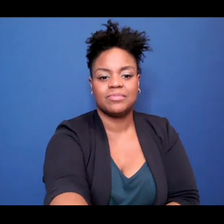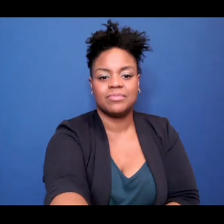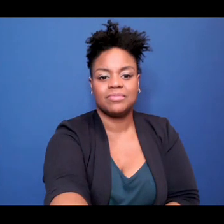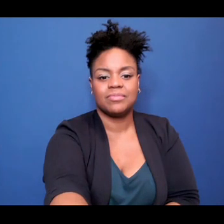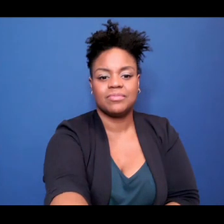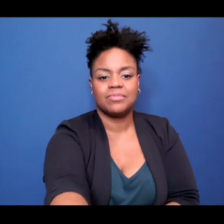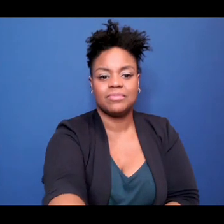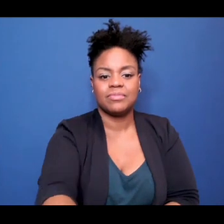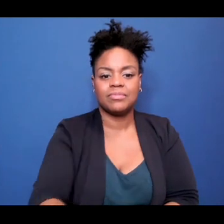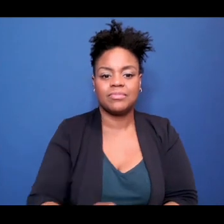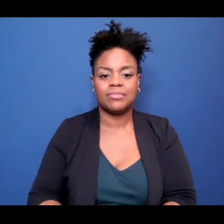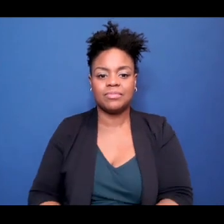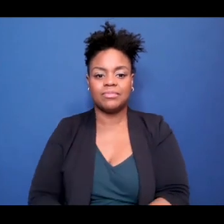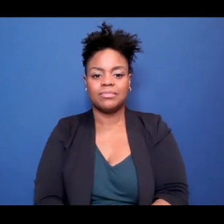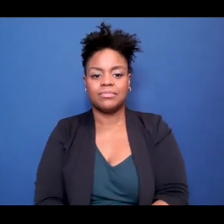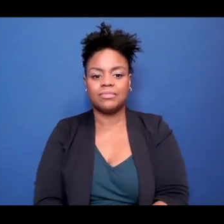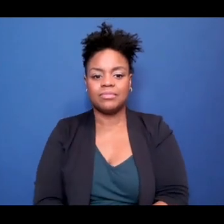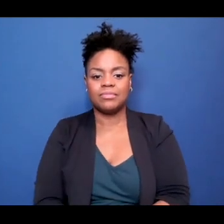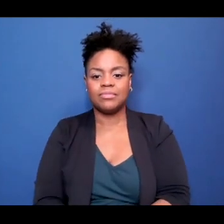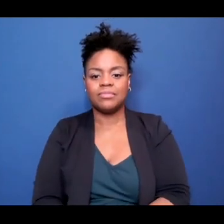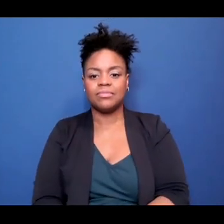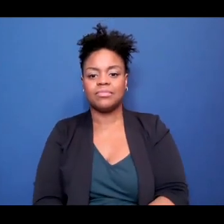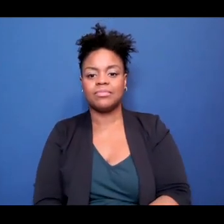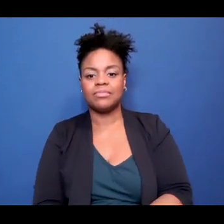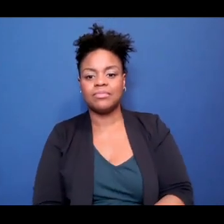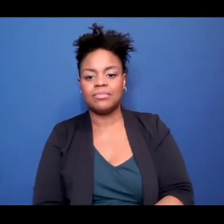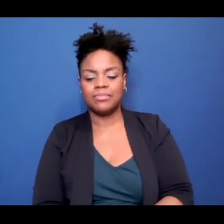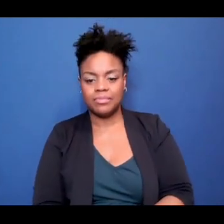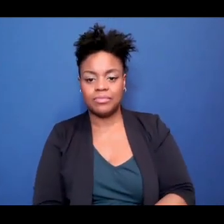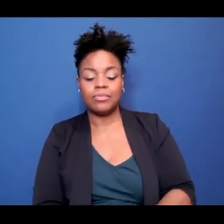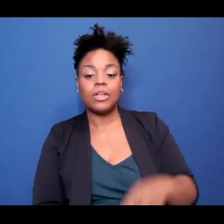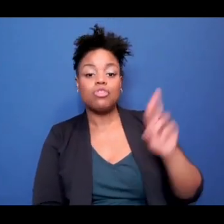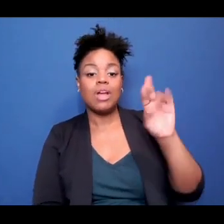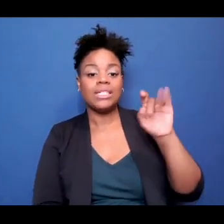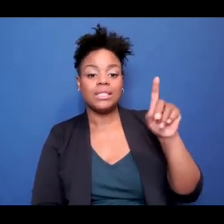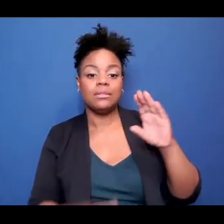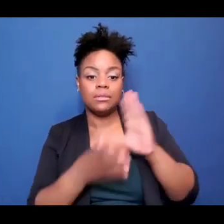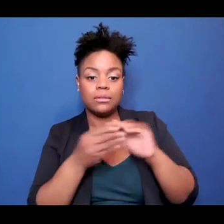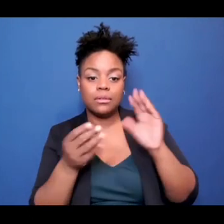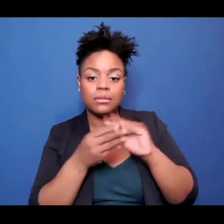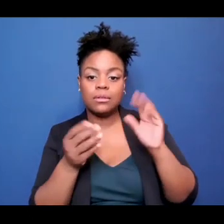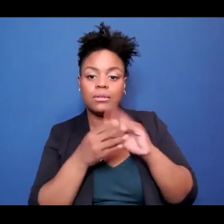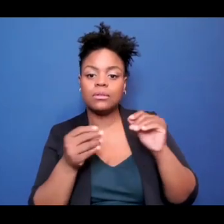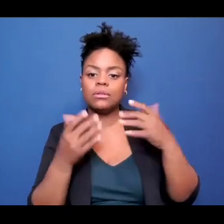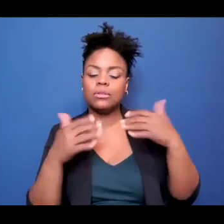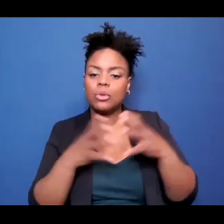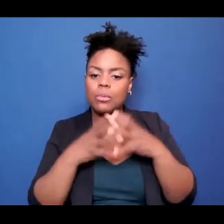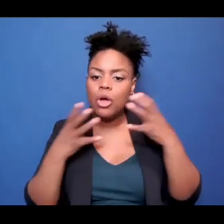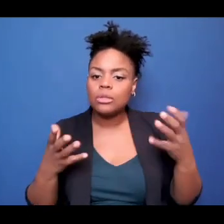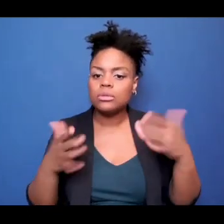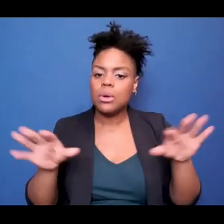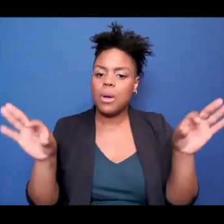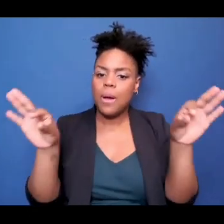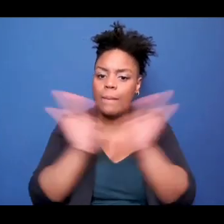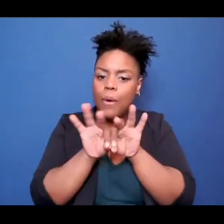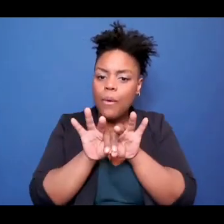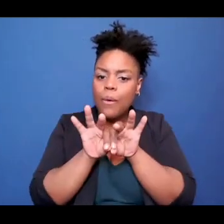DR. KWATE, THANK YOU VERY MUCH FOR THAT VERY IMPORTANT AND